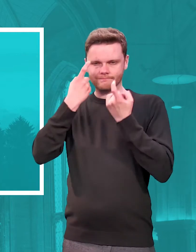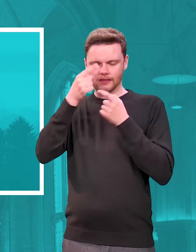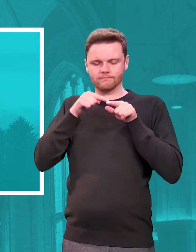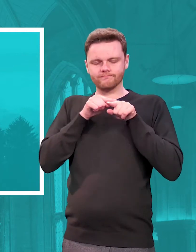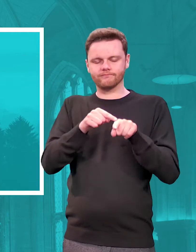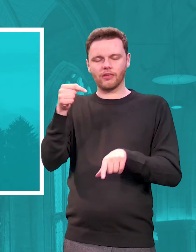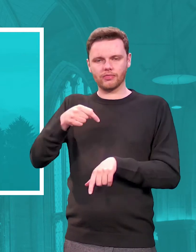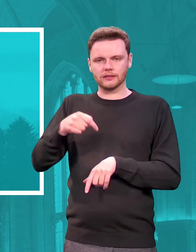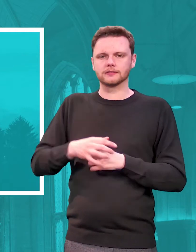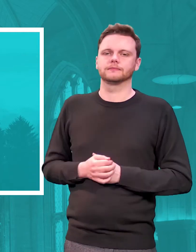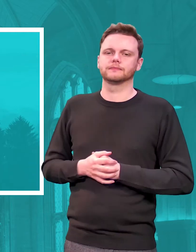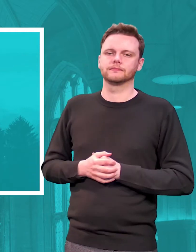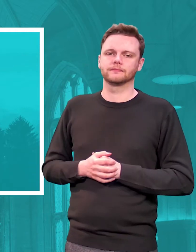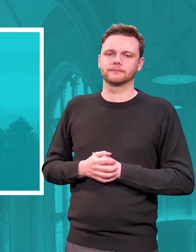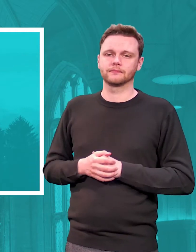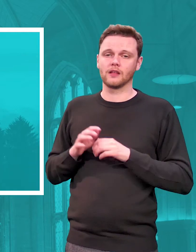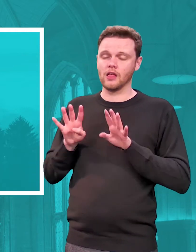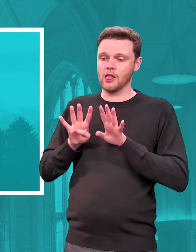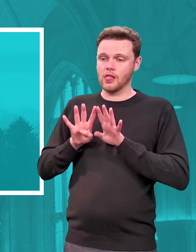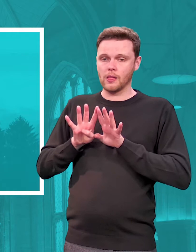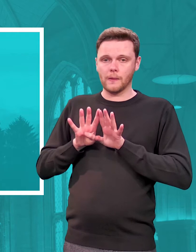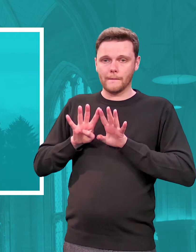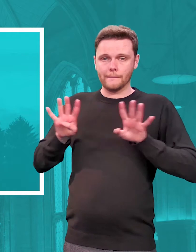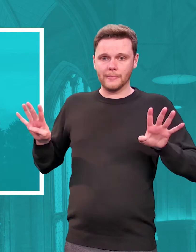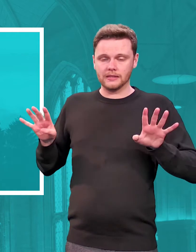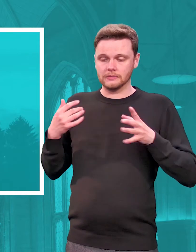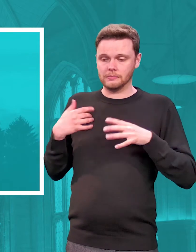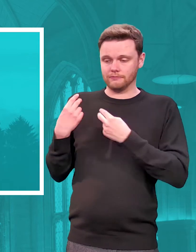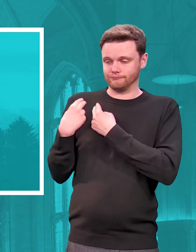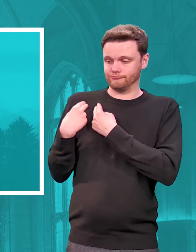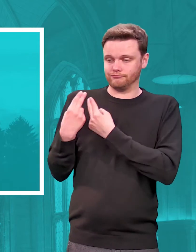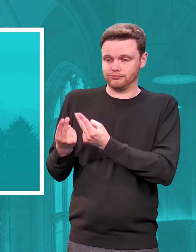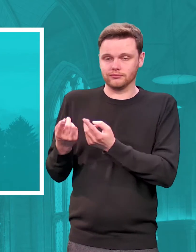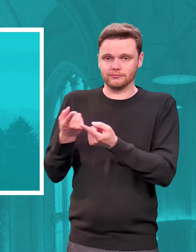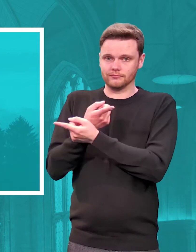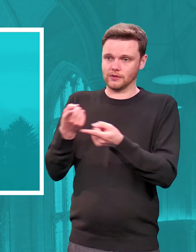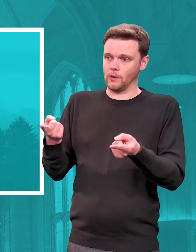The Committee has discharged its responsibility by making this material available.